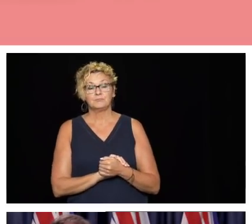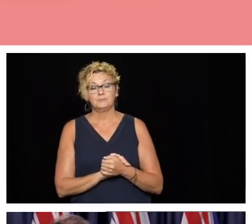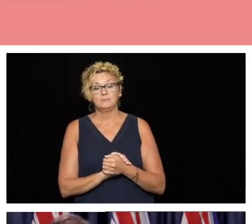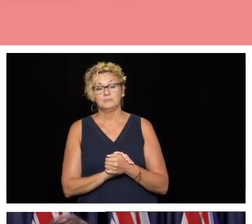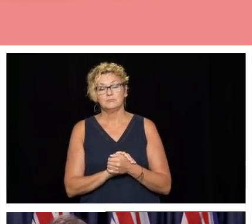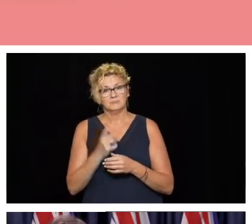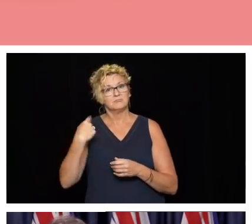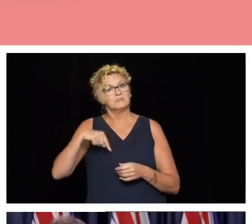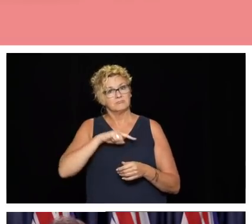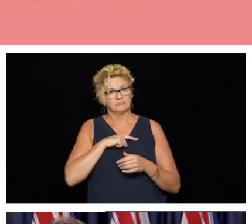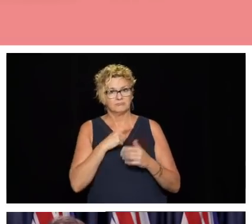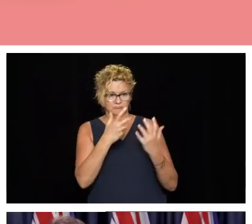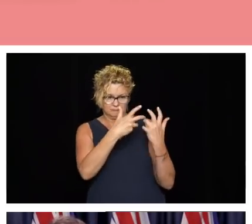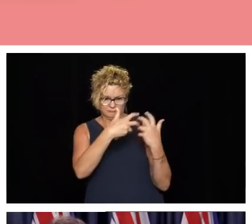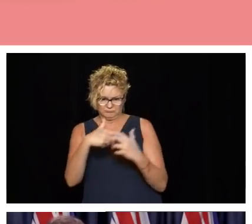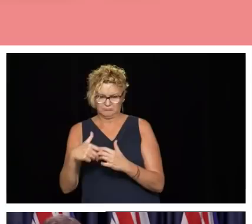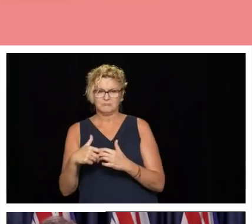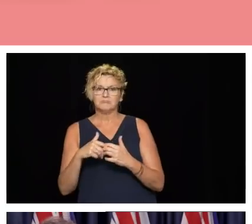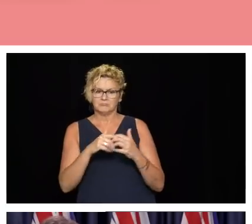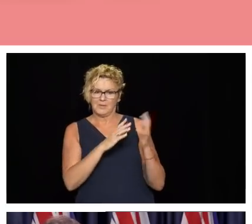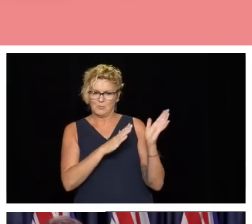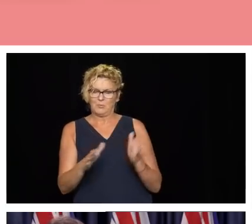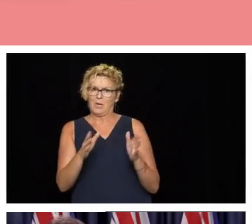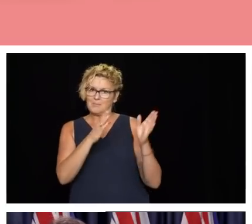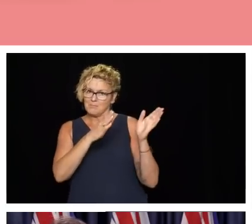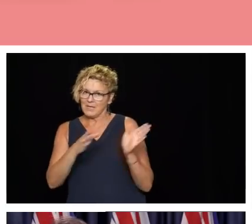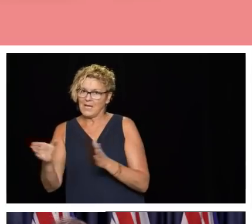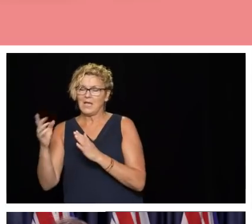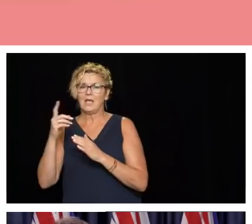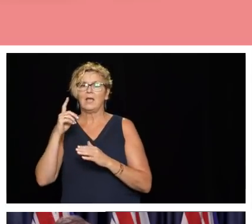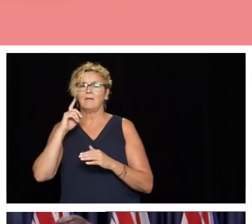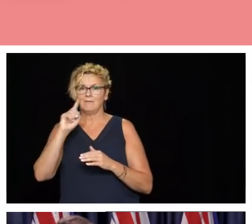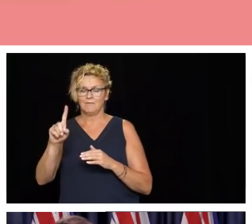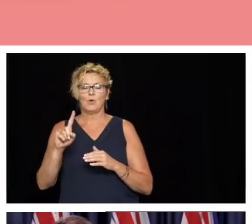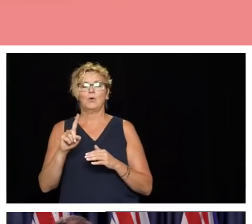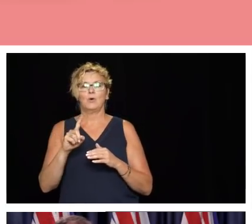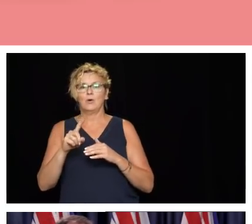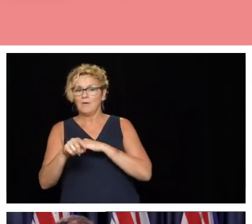and see if I can do this right, as part of the